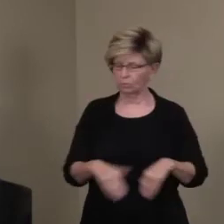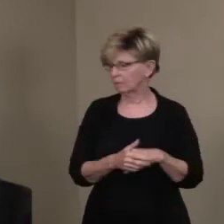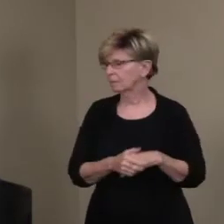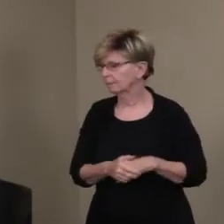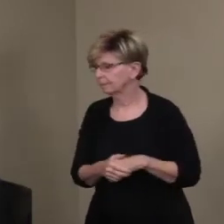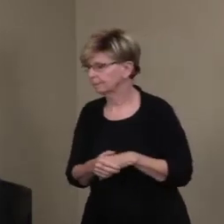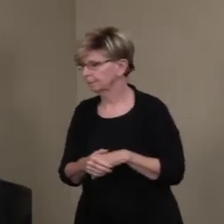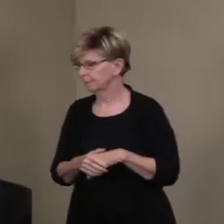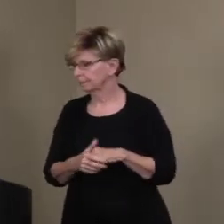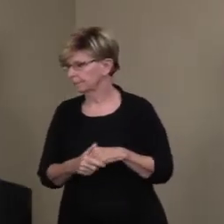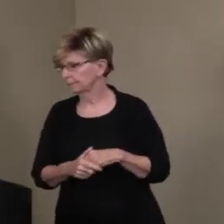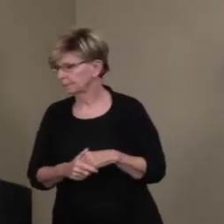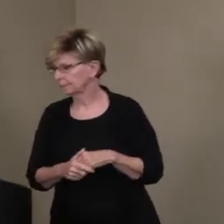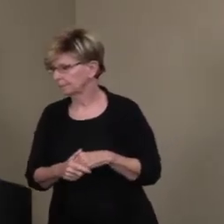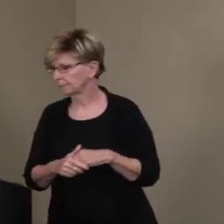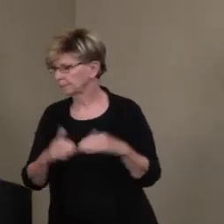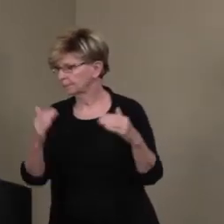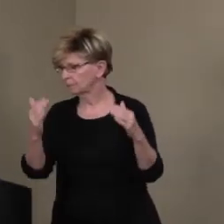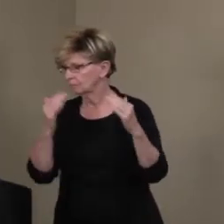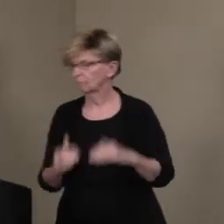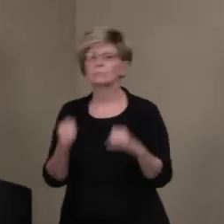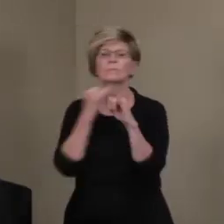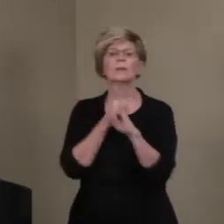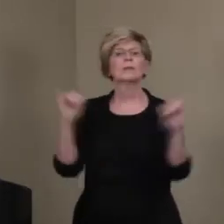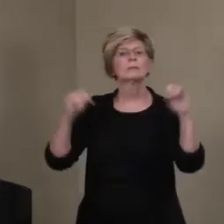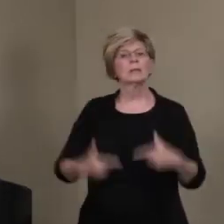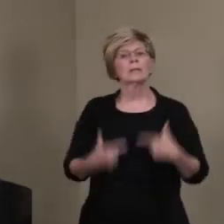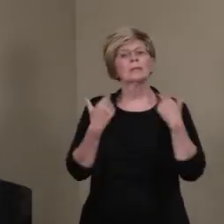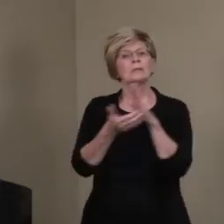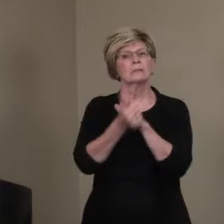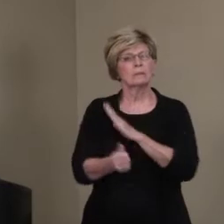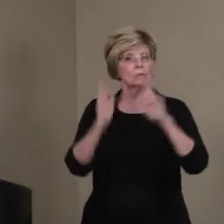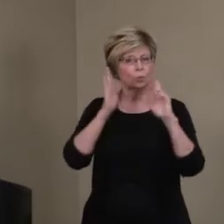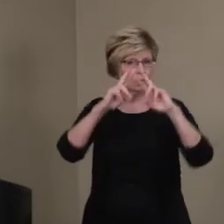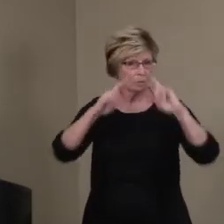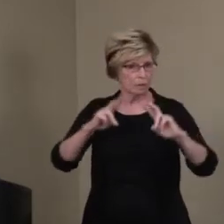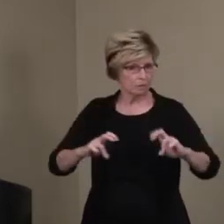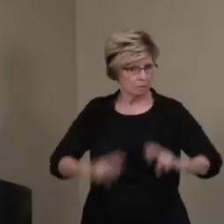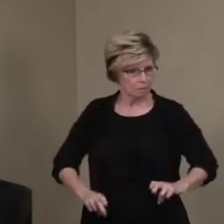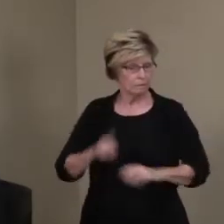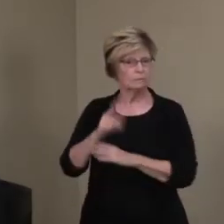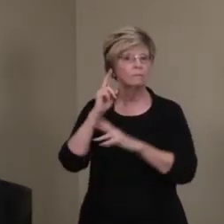anything that you would need to take care of your home independent living